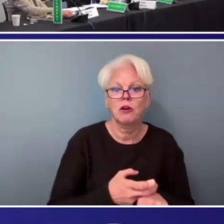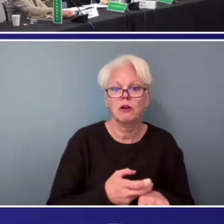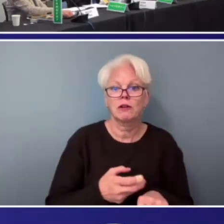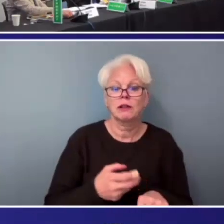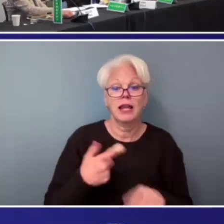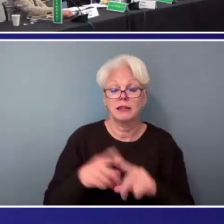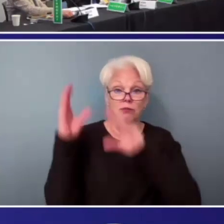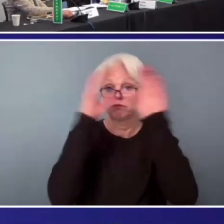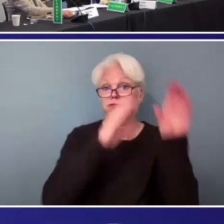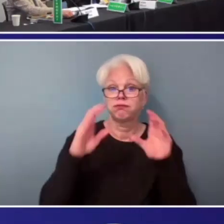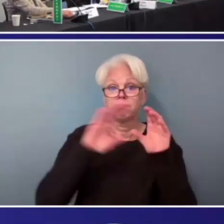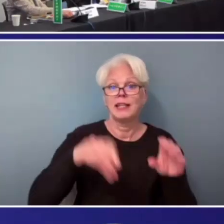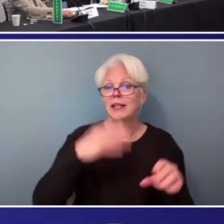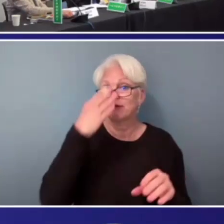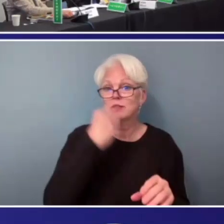on, based on their requirements.